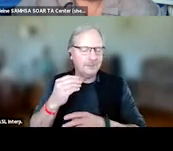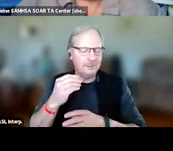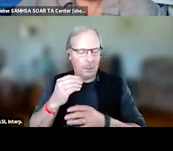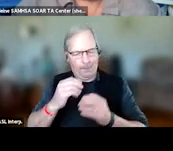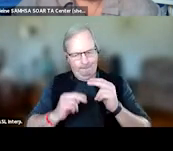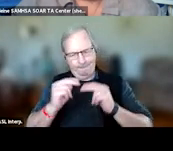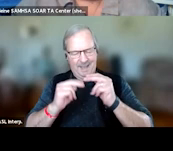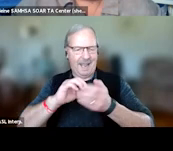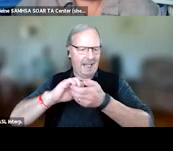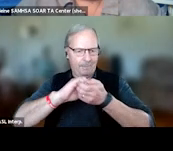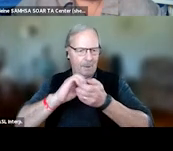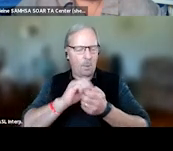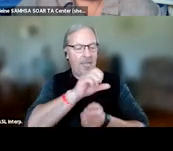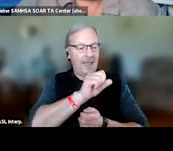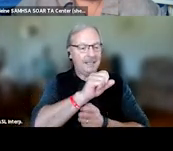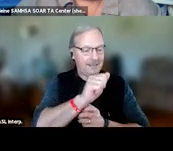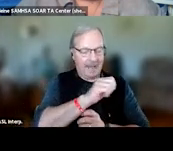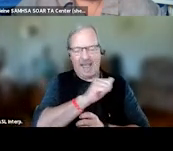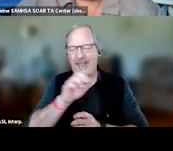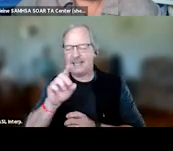with SSA and DDS with us.